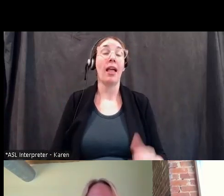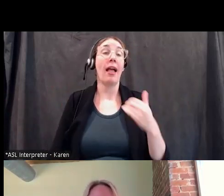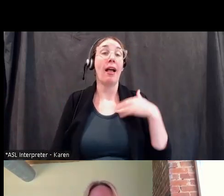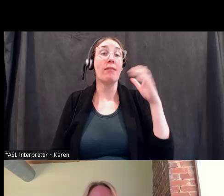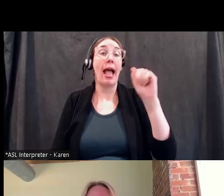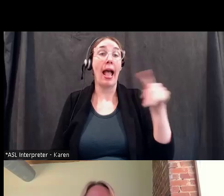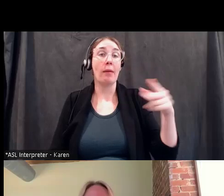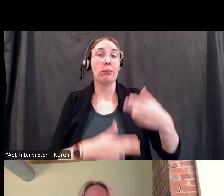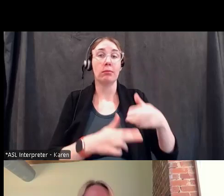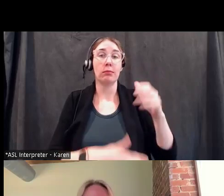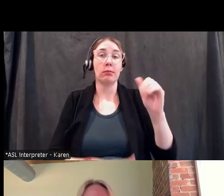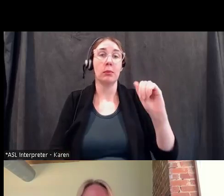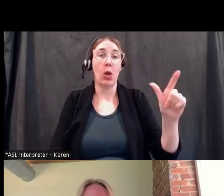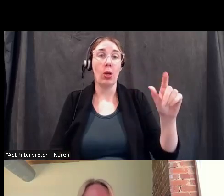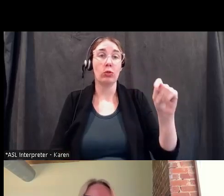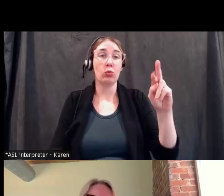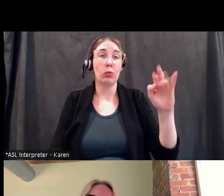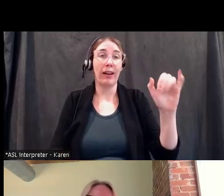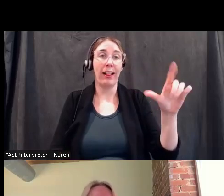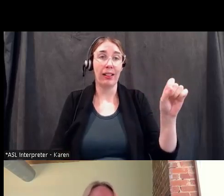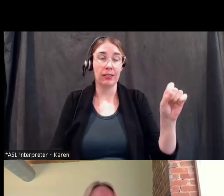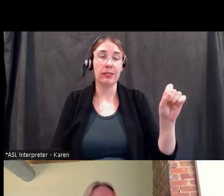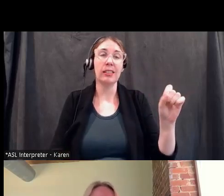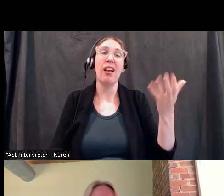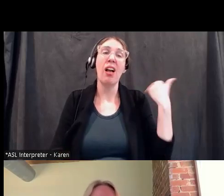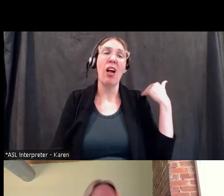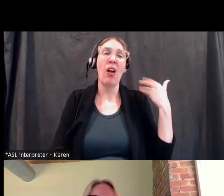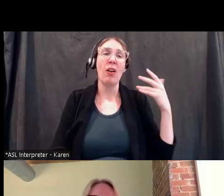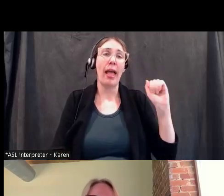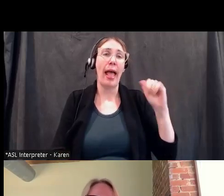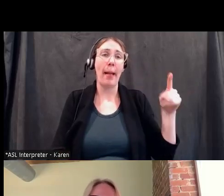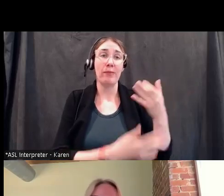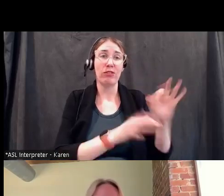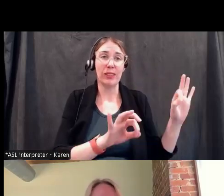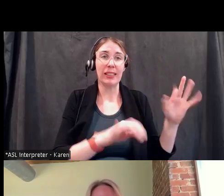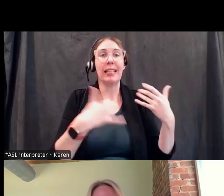It used to be free, now there's a cost to it. I don't think it's a lot, but I use this app